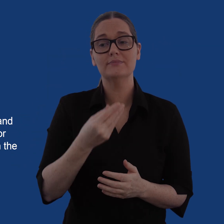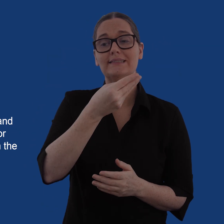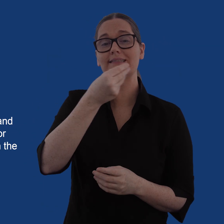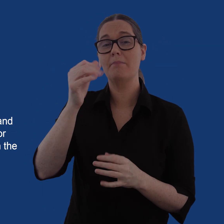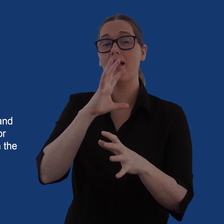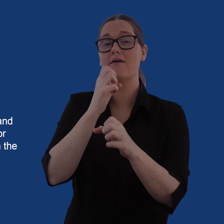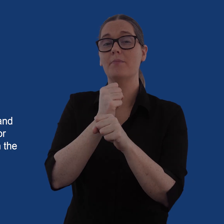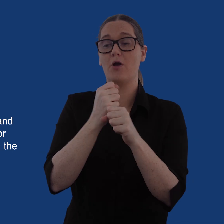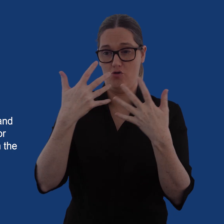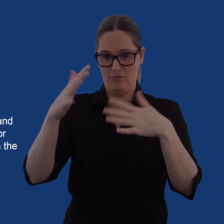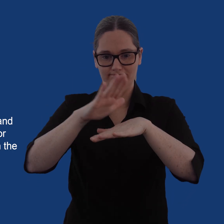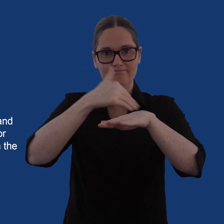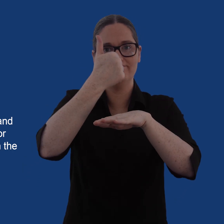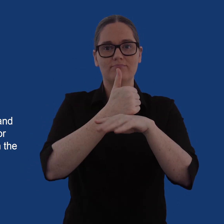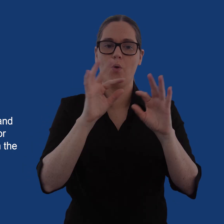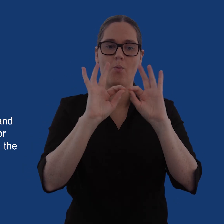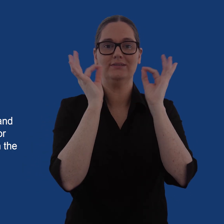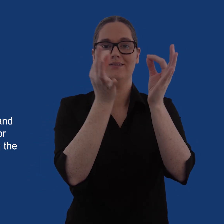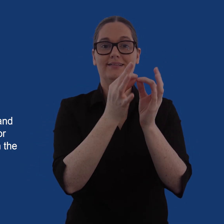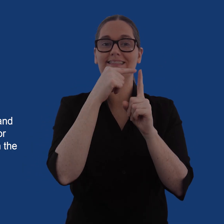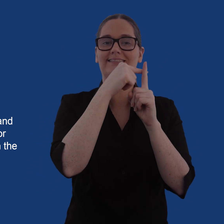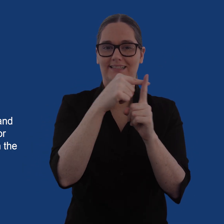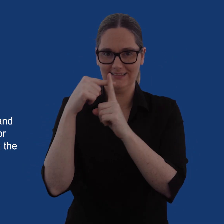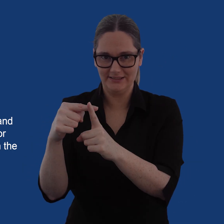Some have already set organisational targets.